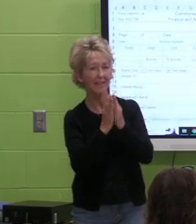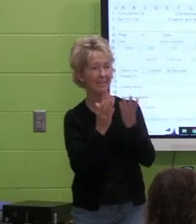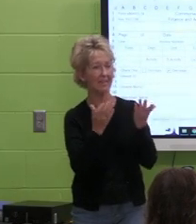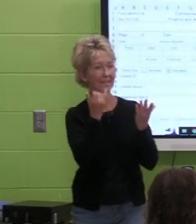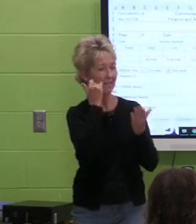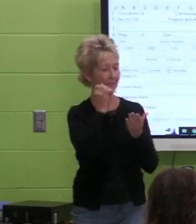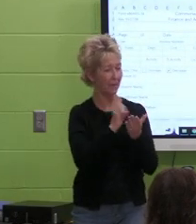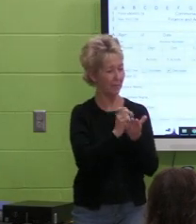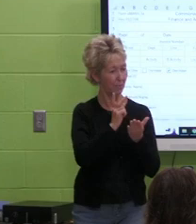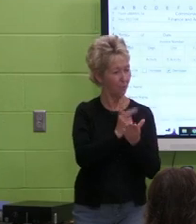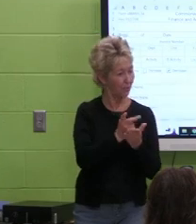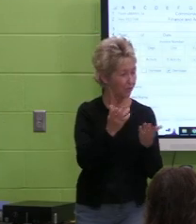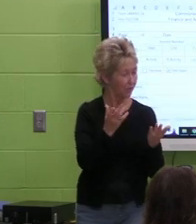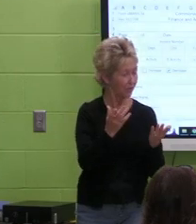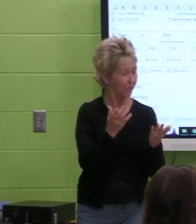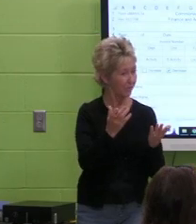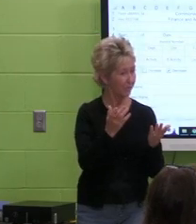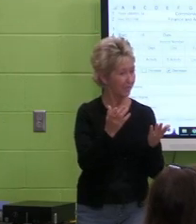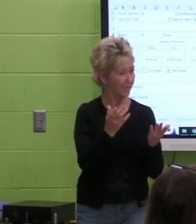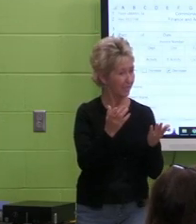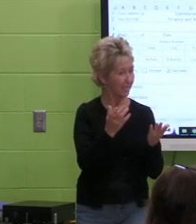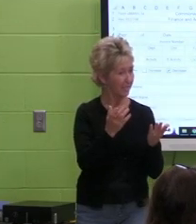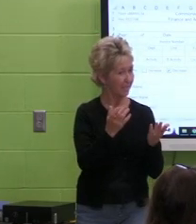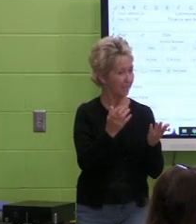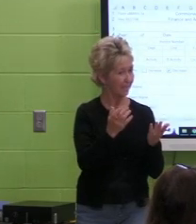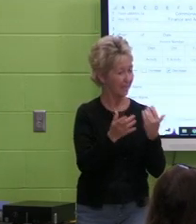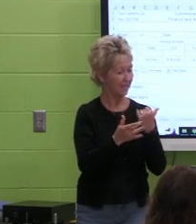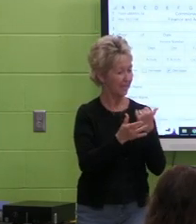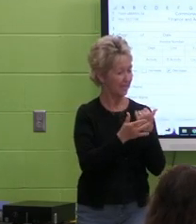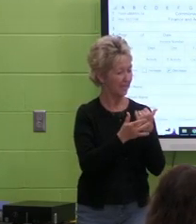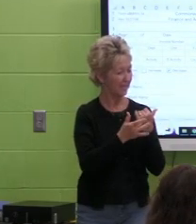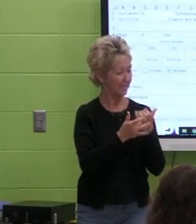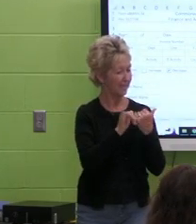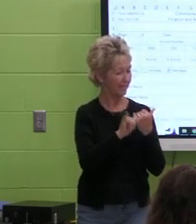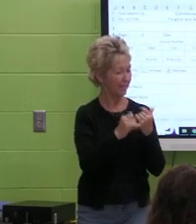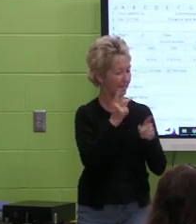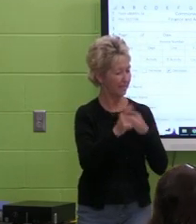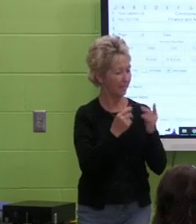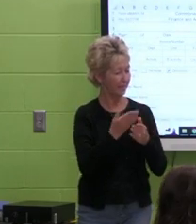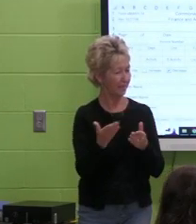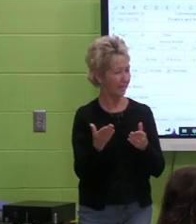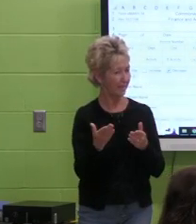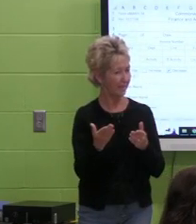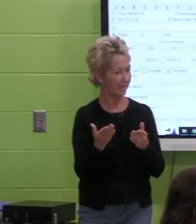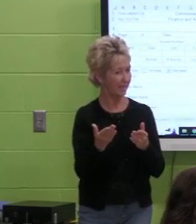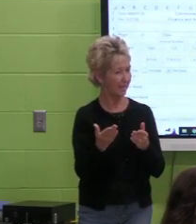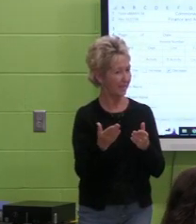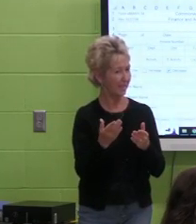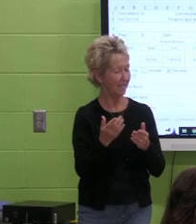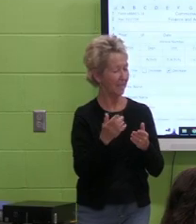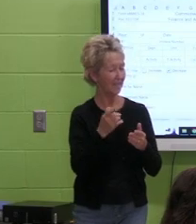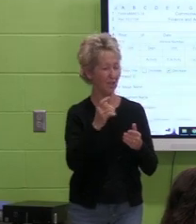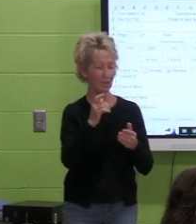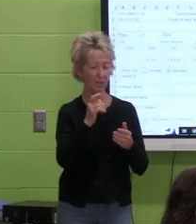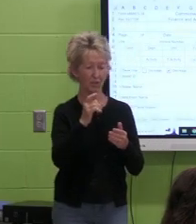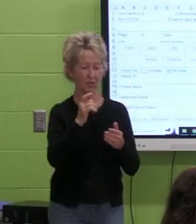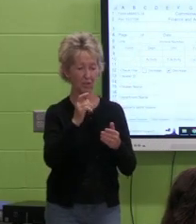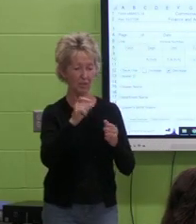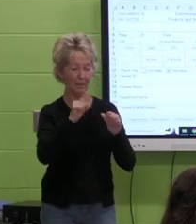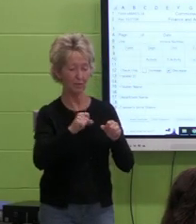approved and it's a it's a tech thing so all you have to do is go on and say yes sent done